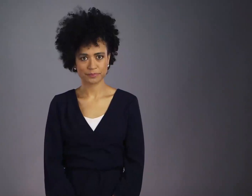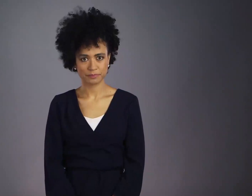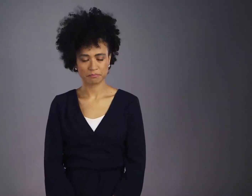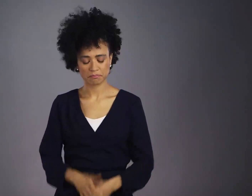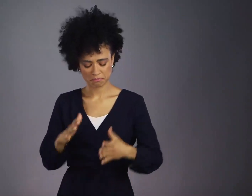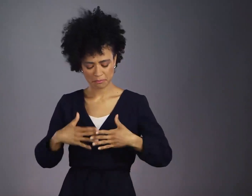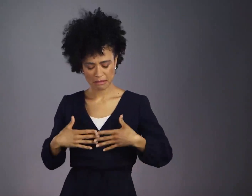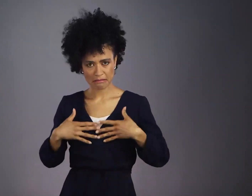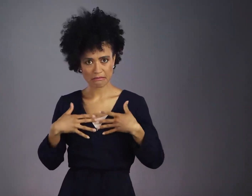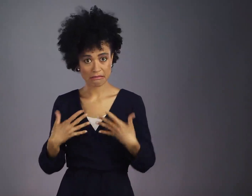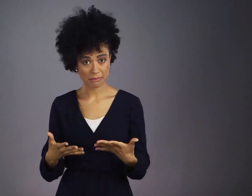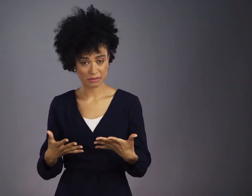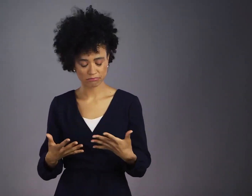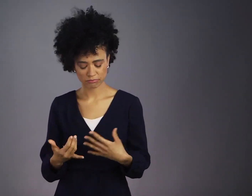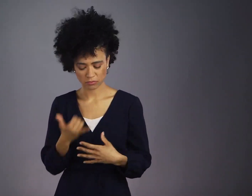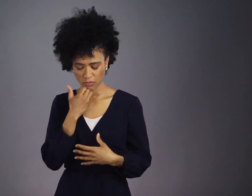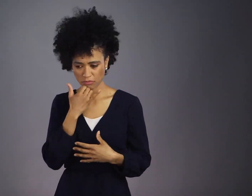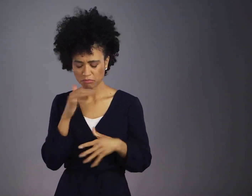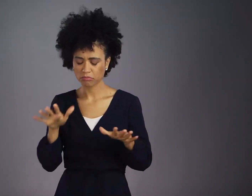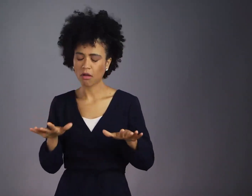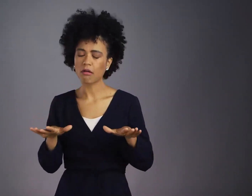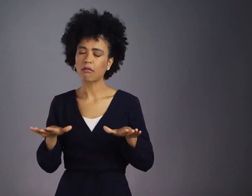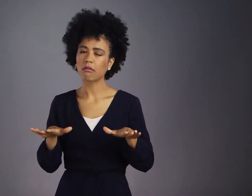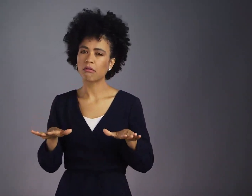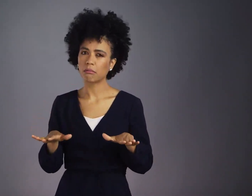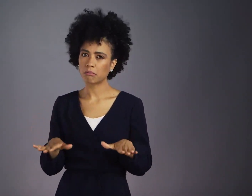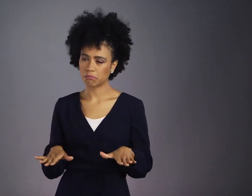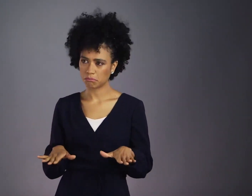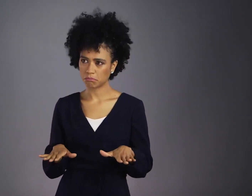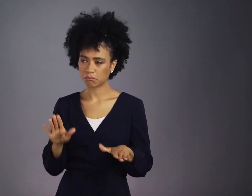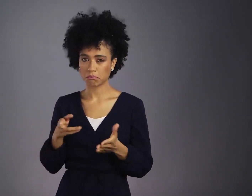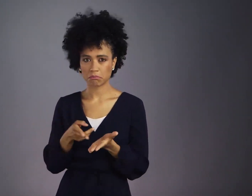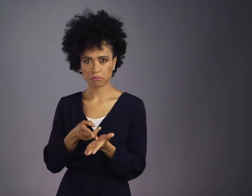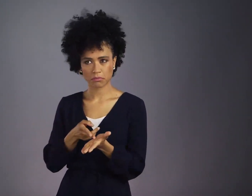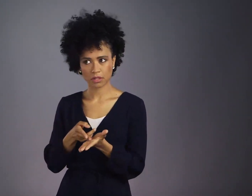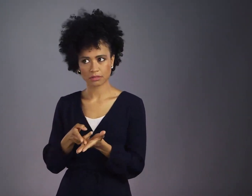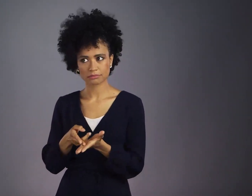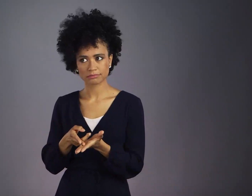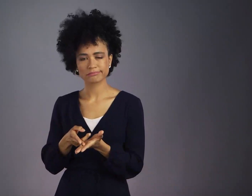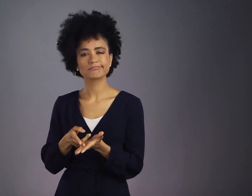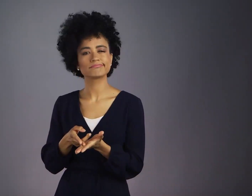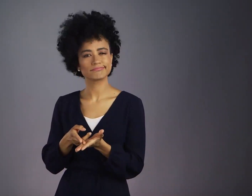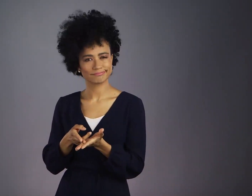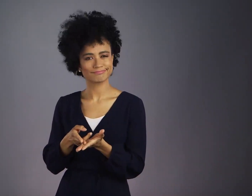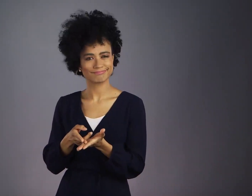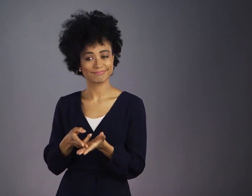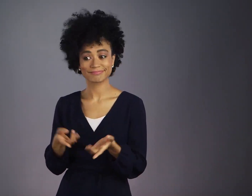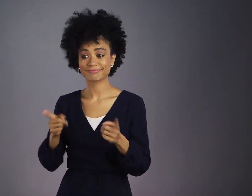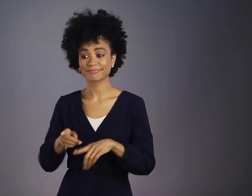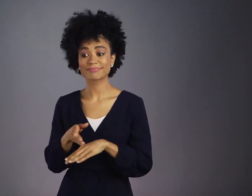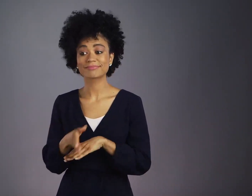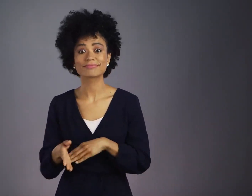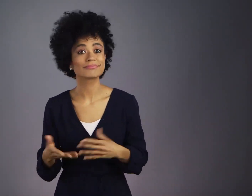If our manner is calm, frank, and open, we will be gratiﬁed with the result.